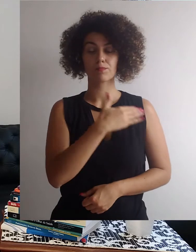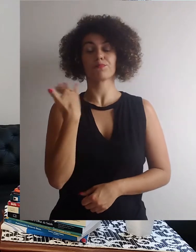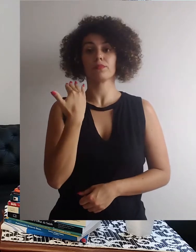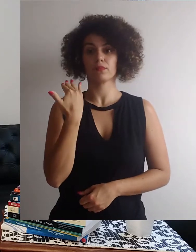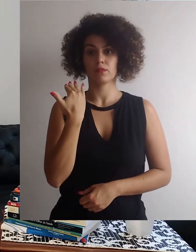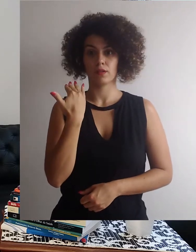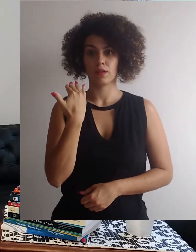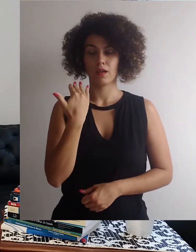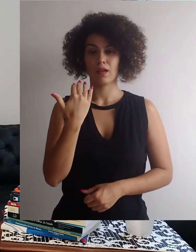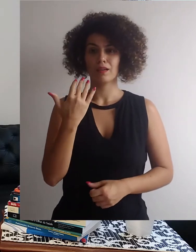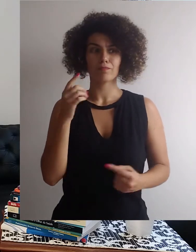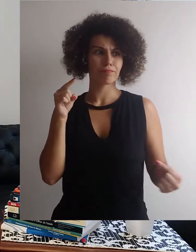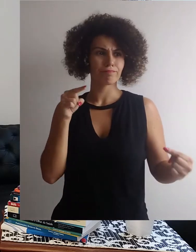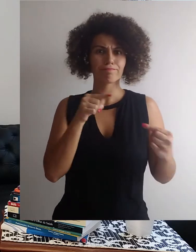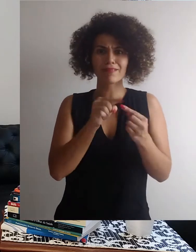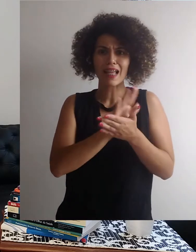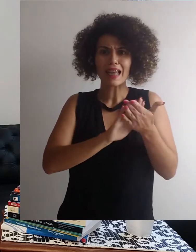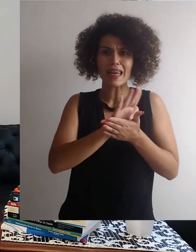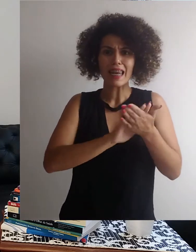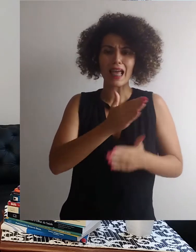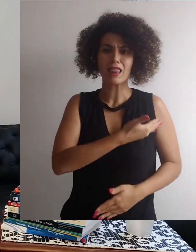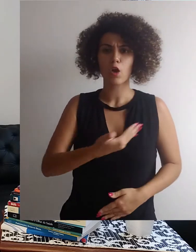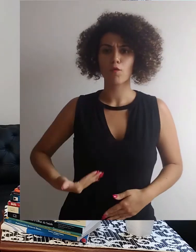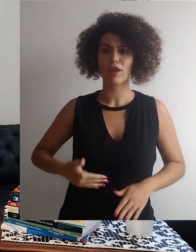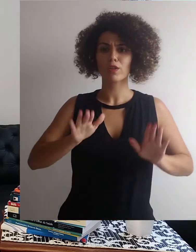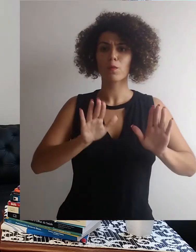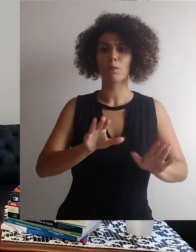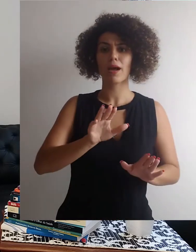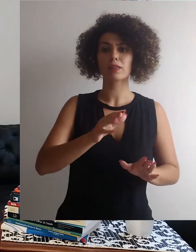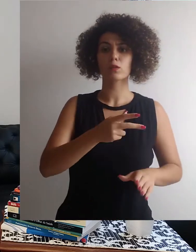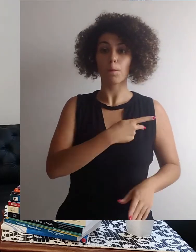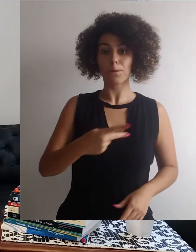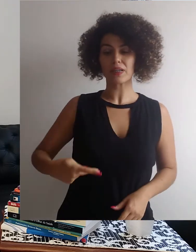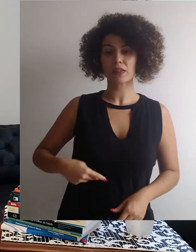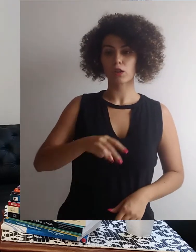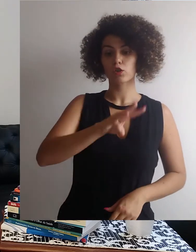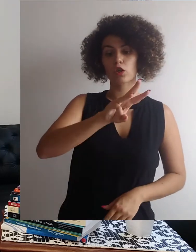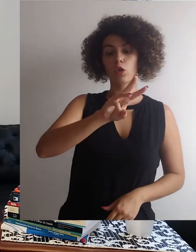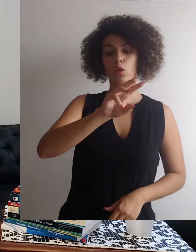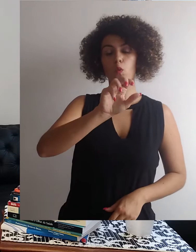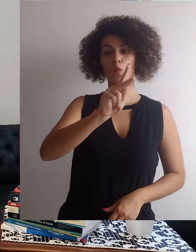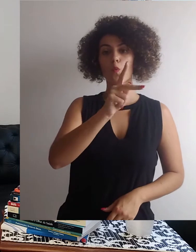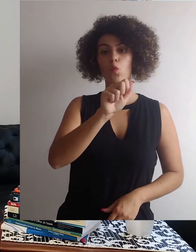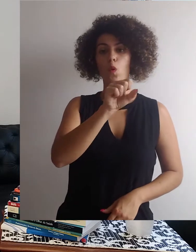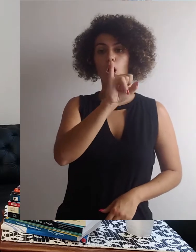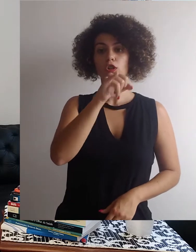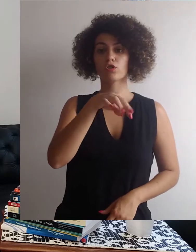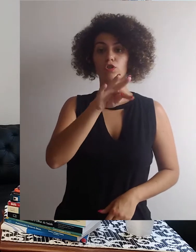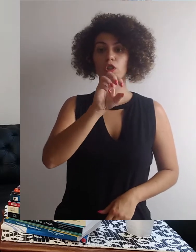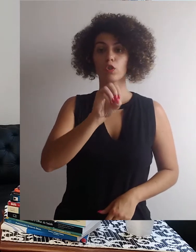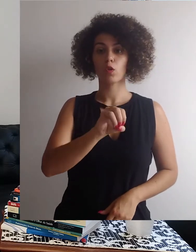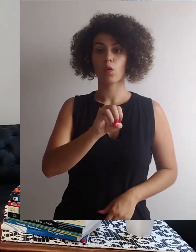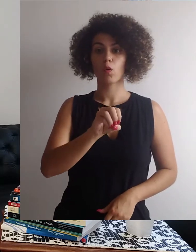Pessoa was assassinated by one of his opponents, and, although there is no connection, the government of Washington Luís, which